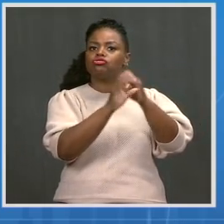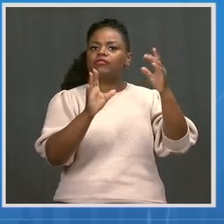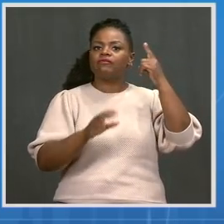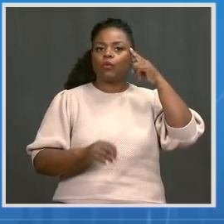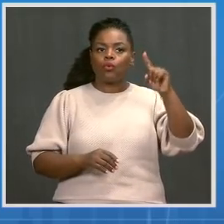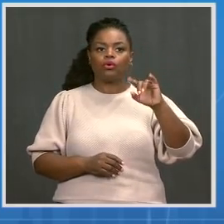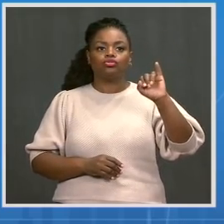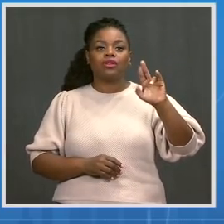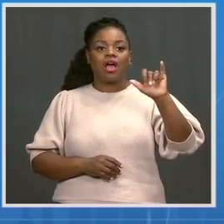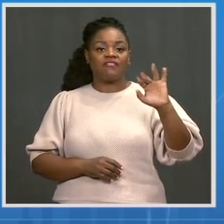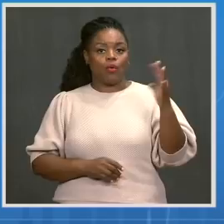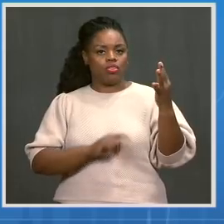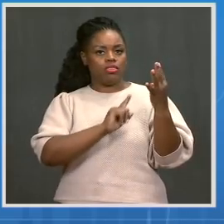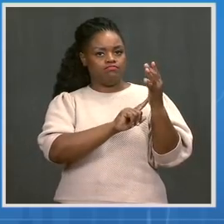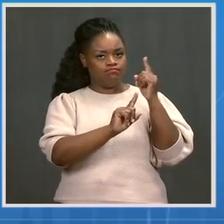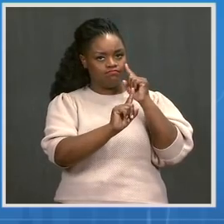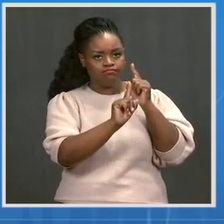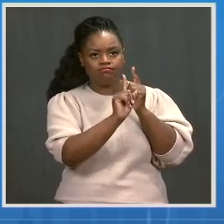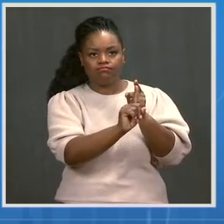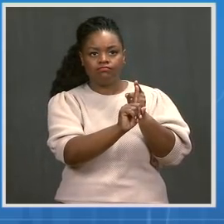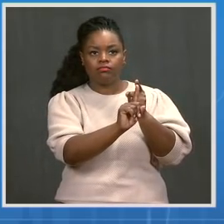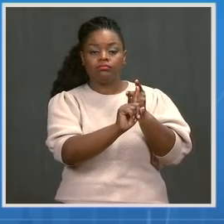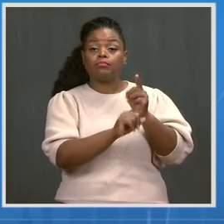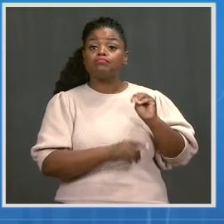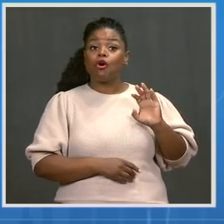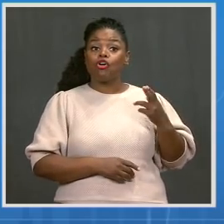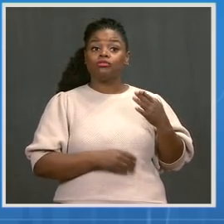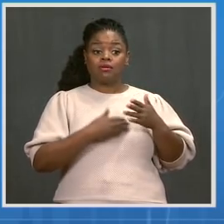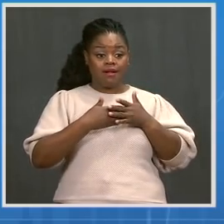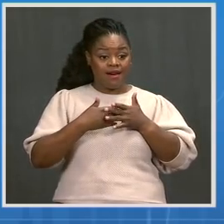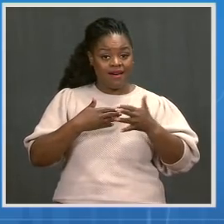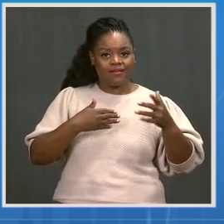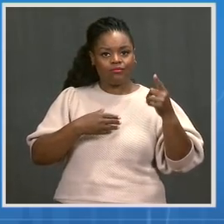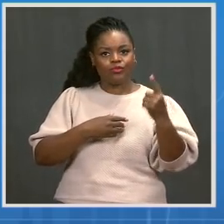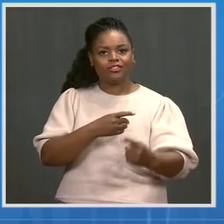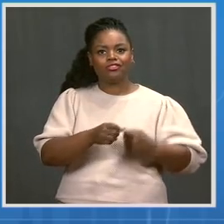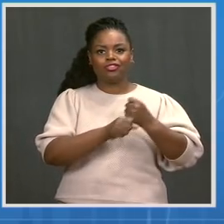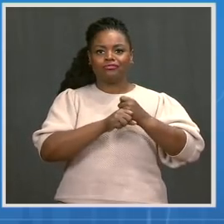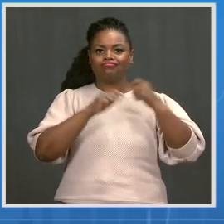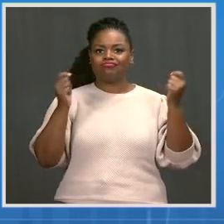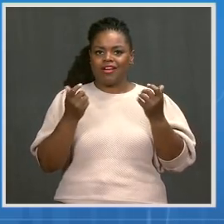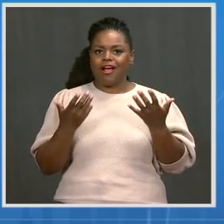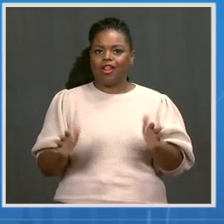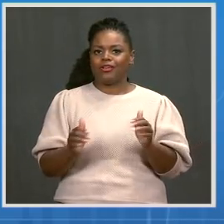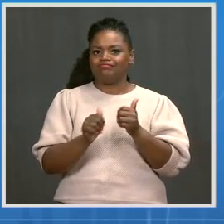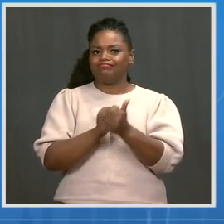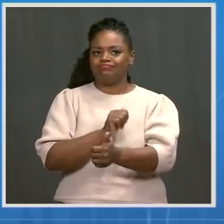In March, on the one-year anniversary of the start of the pandemic and less than two months after taking office,